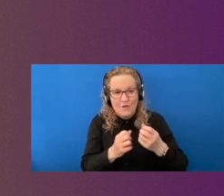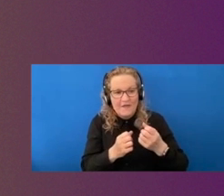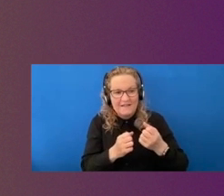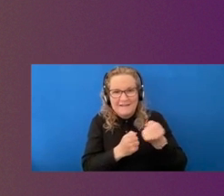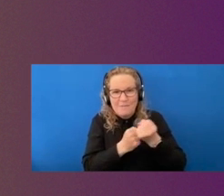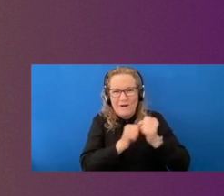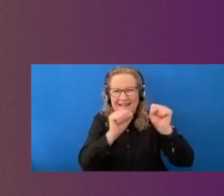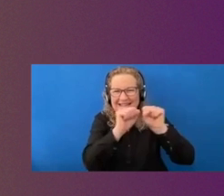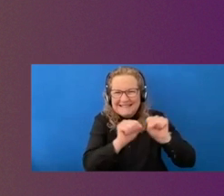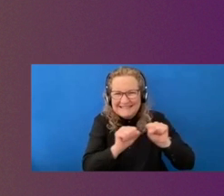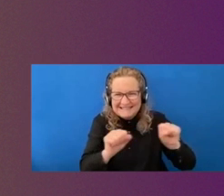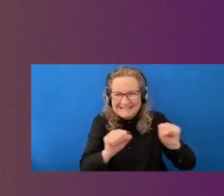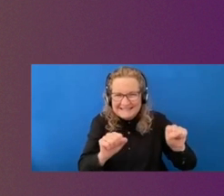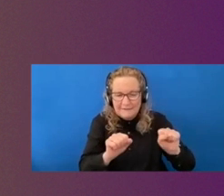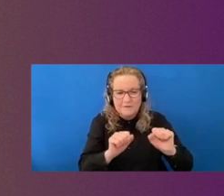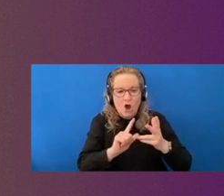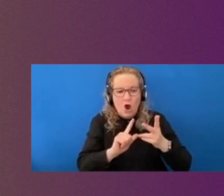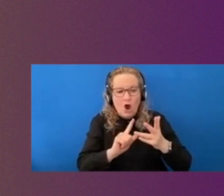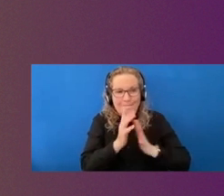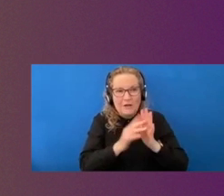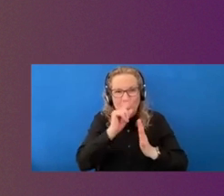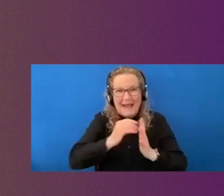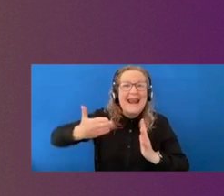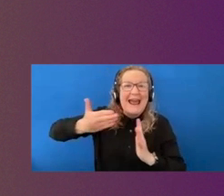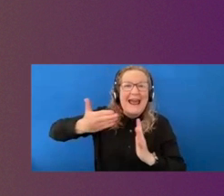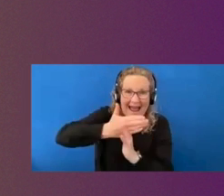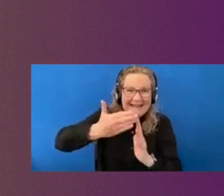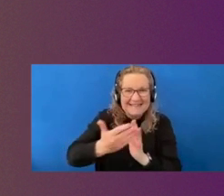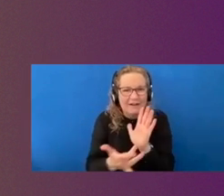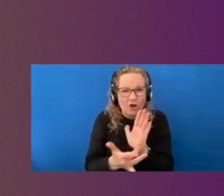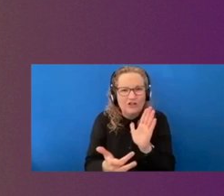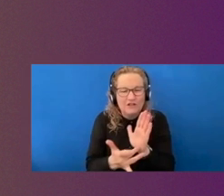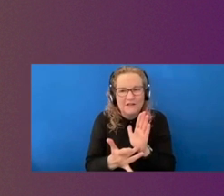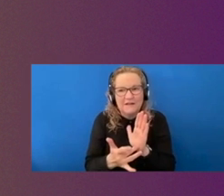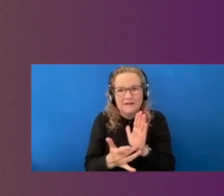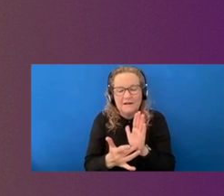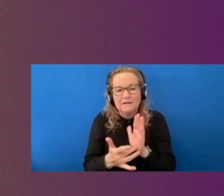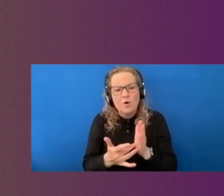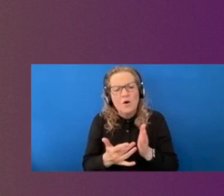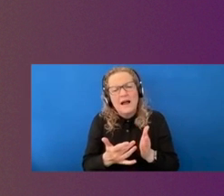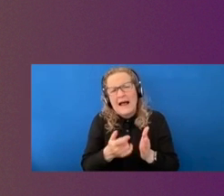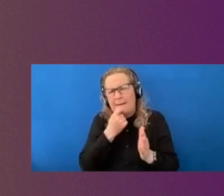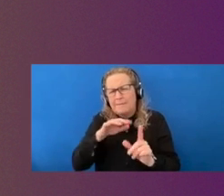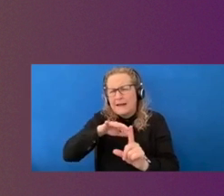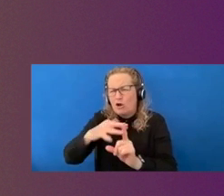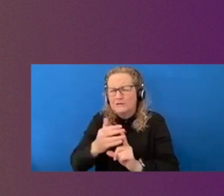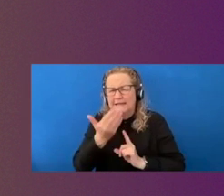accessibility technology in Canada just to share a little bit of context about why i'm talking about